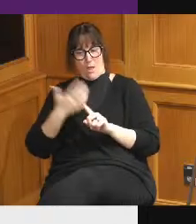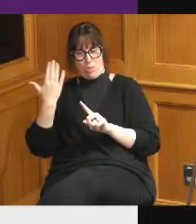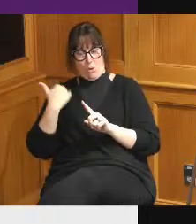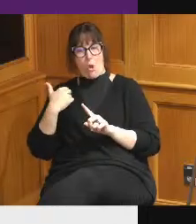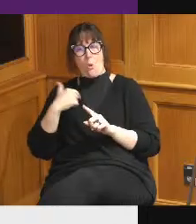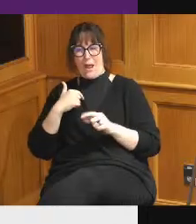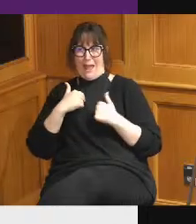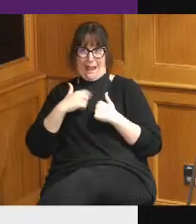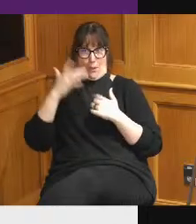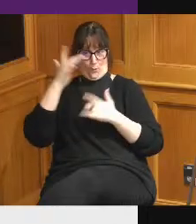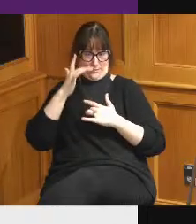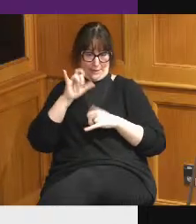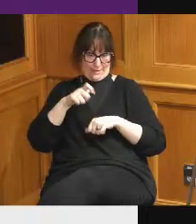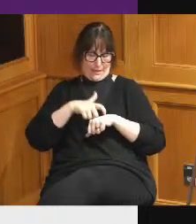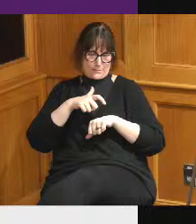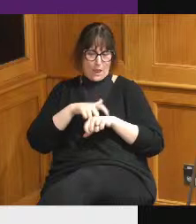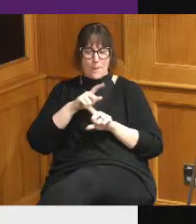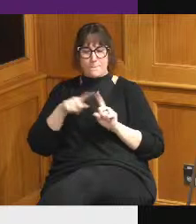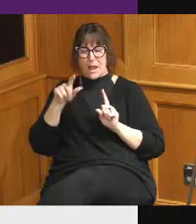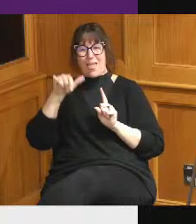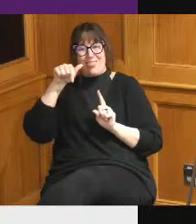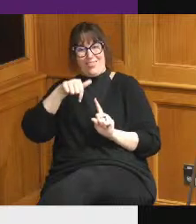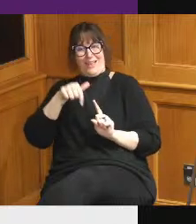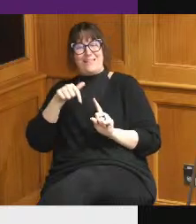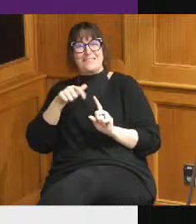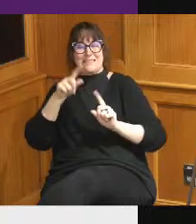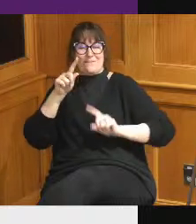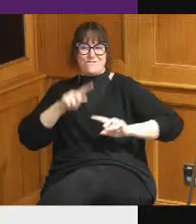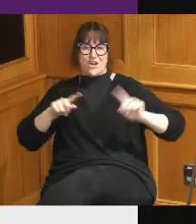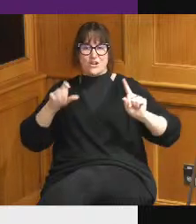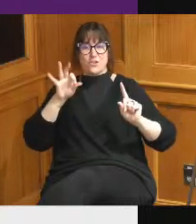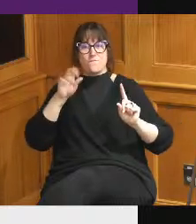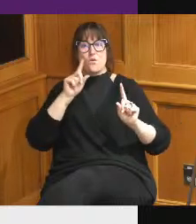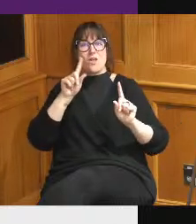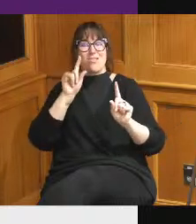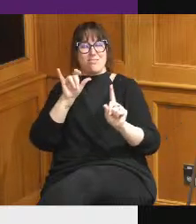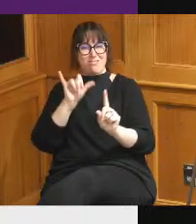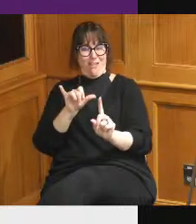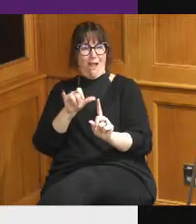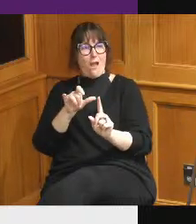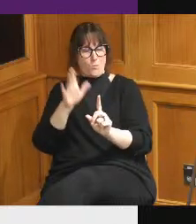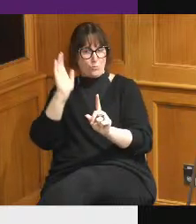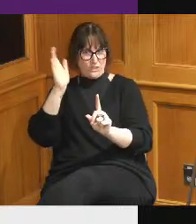sick but this is a variation on a presentation we also gave at City Hall which was but this is one's